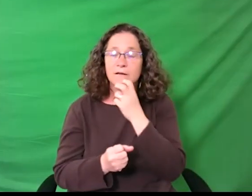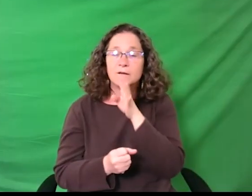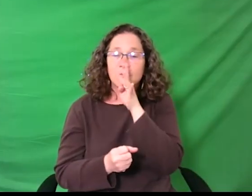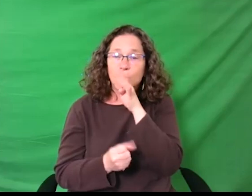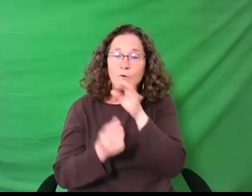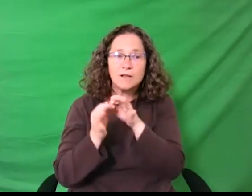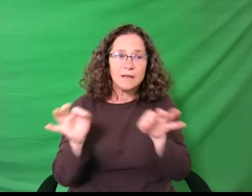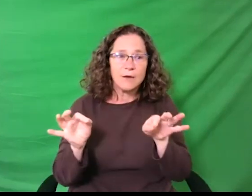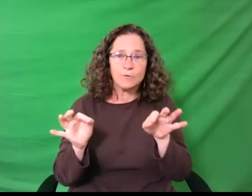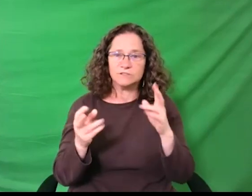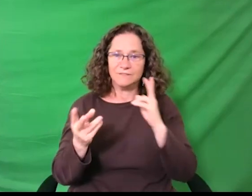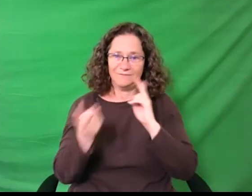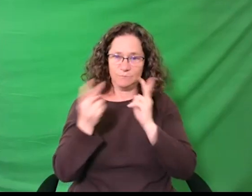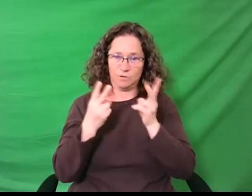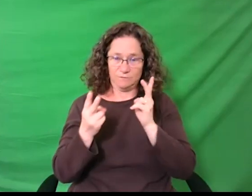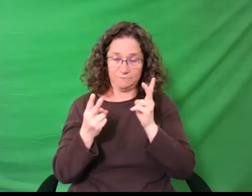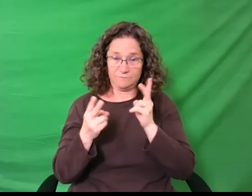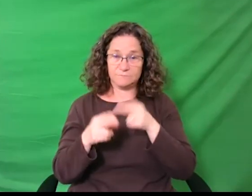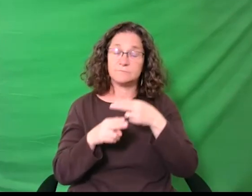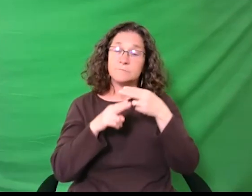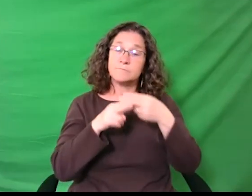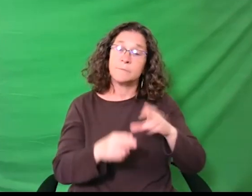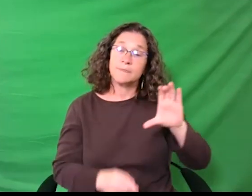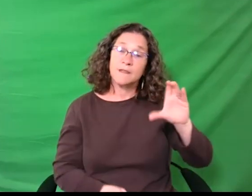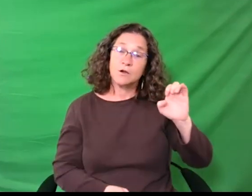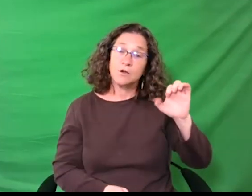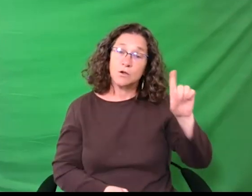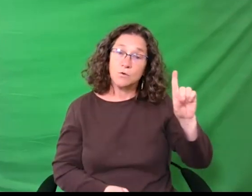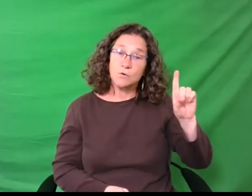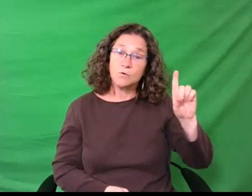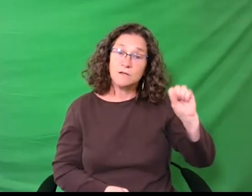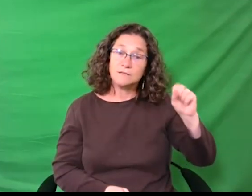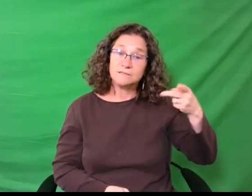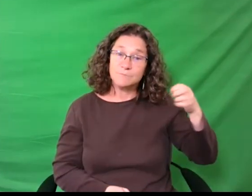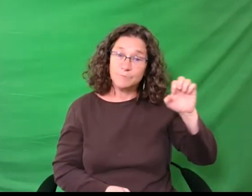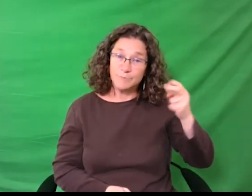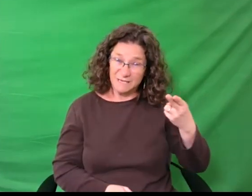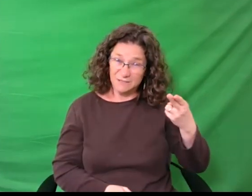But we use it to cue languages, to make languages visible.